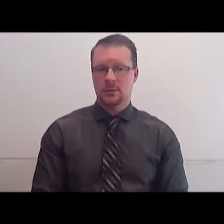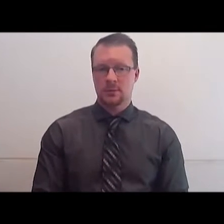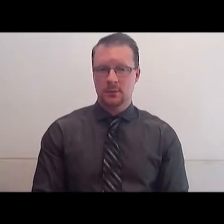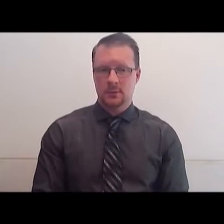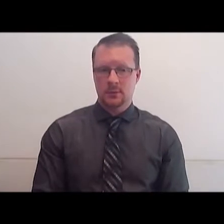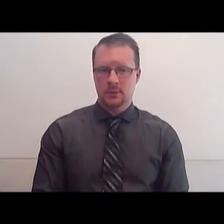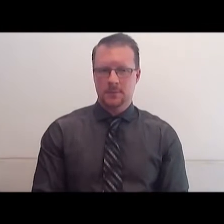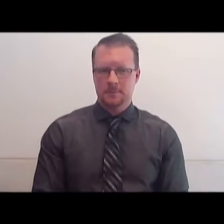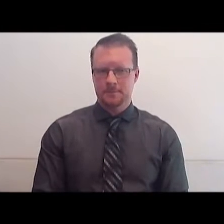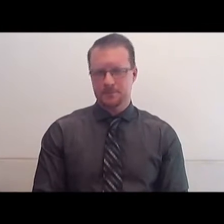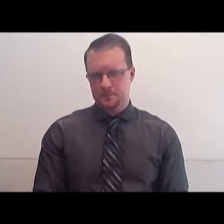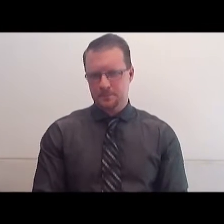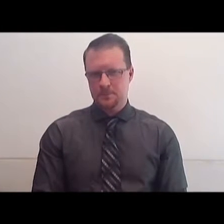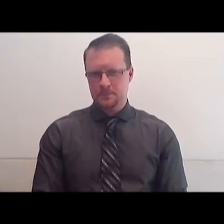and how we approach individuals.